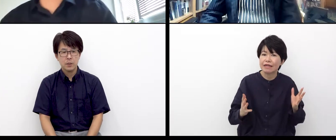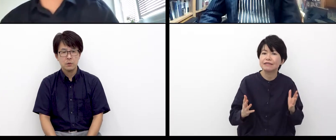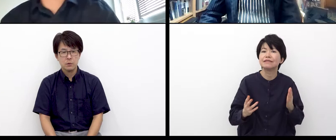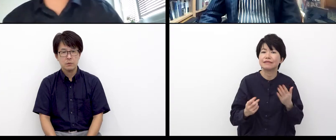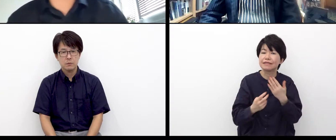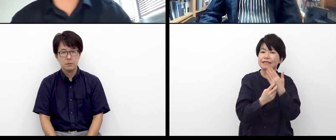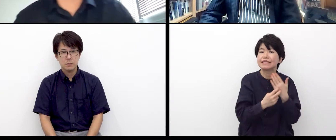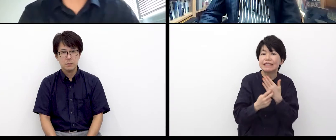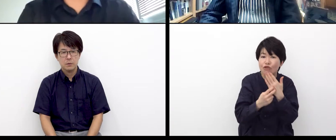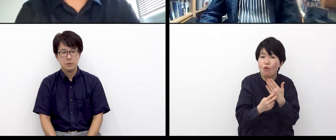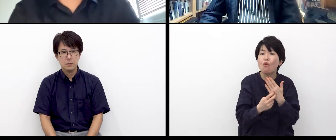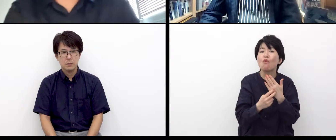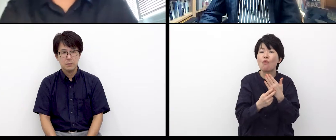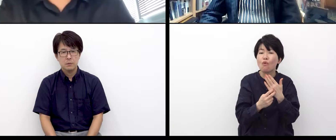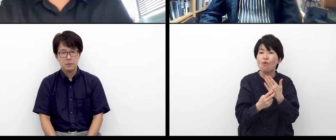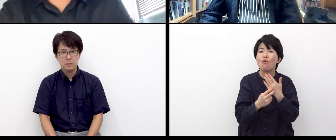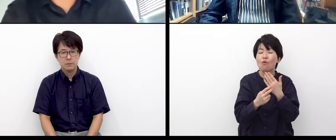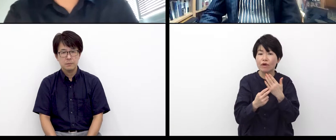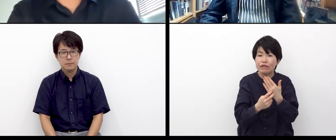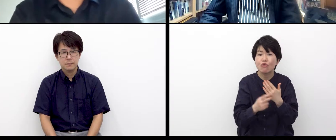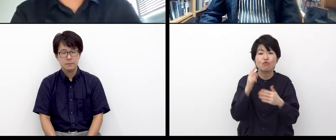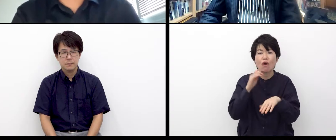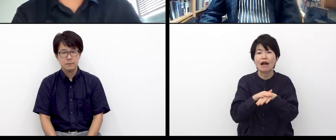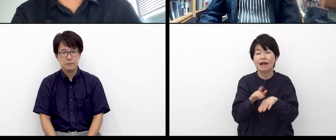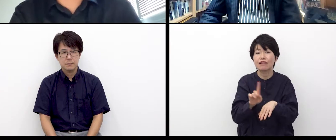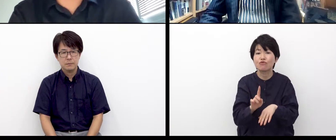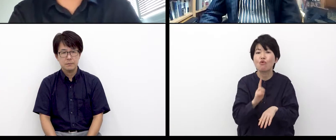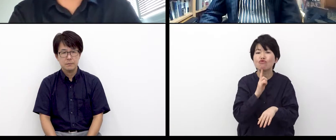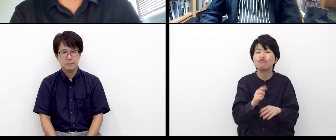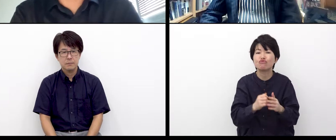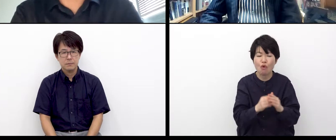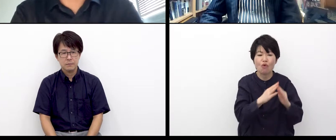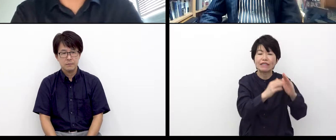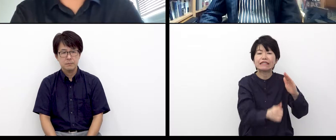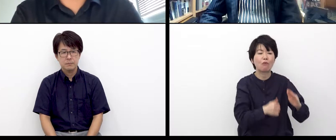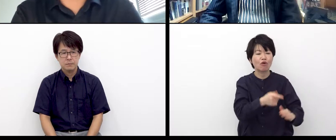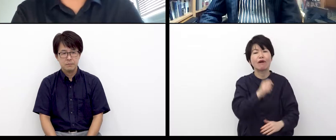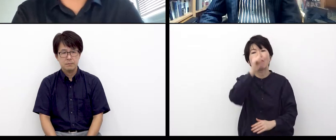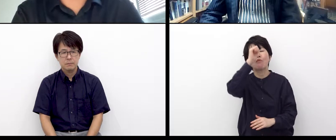I think they have consistently had an intention to make “hikikomori” a disease.